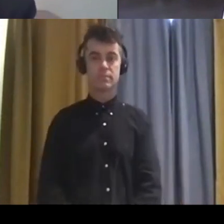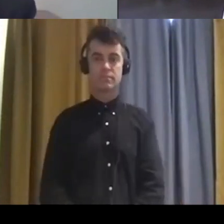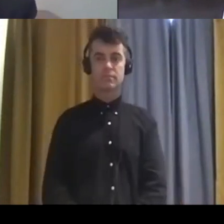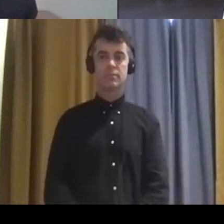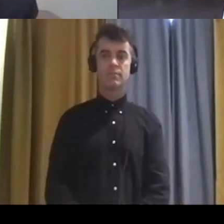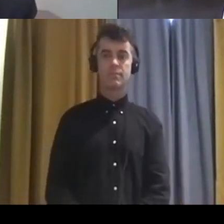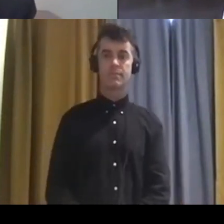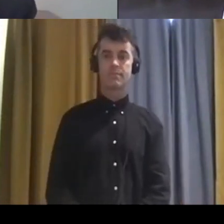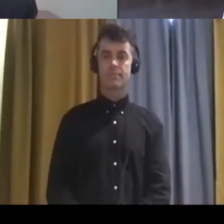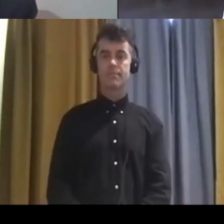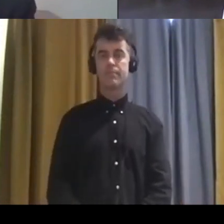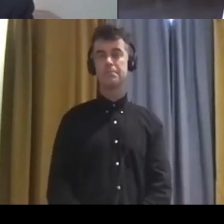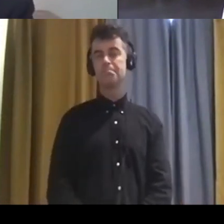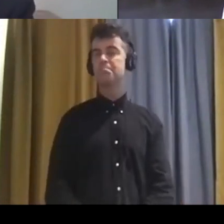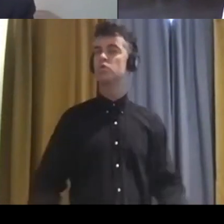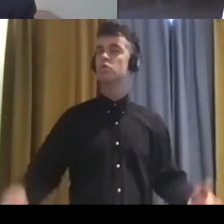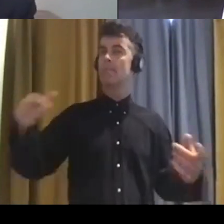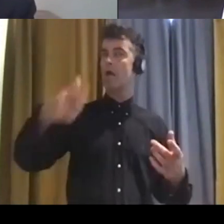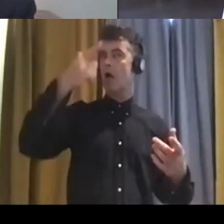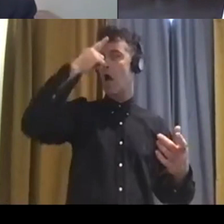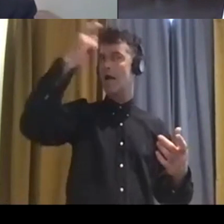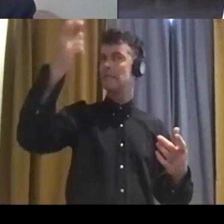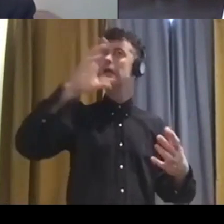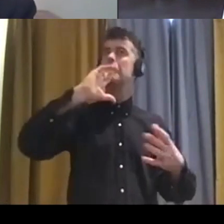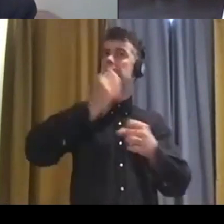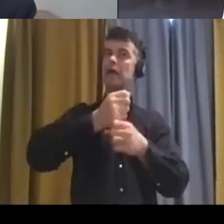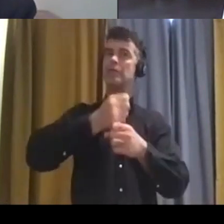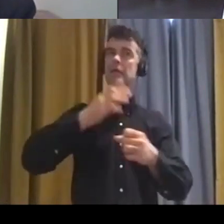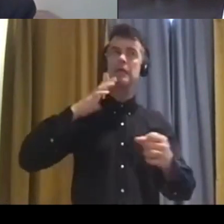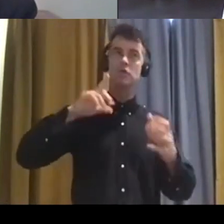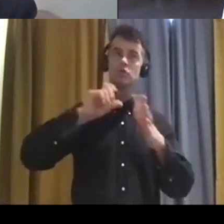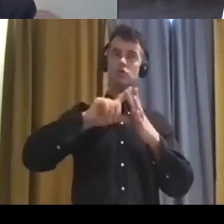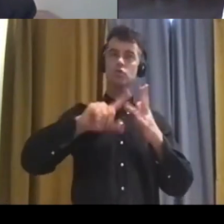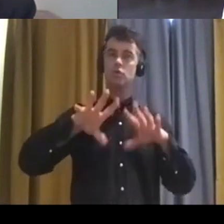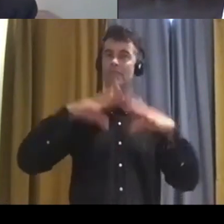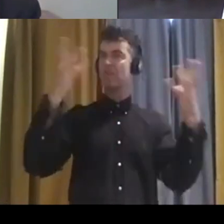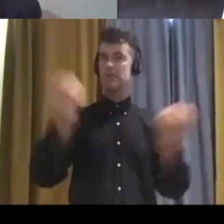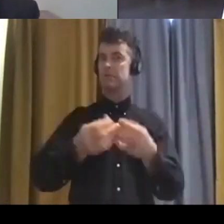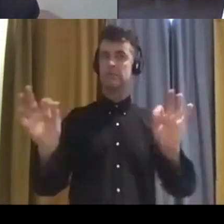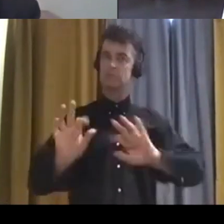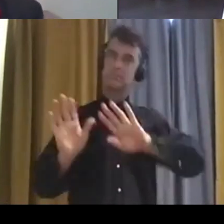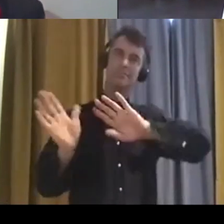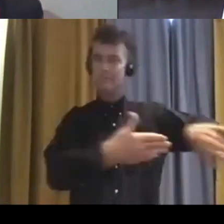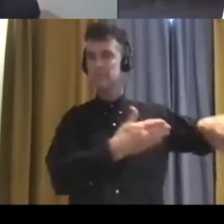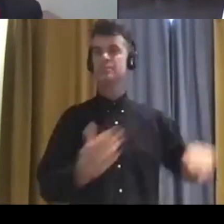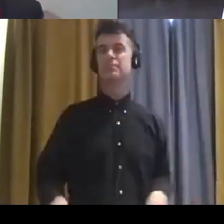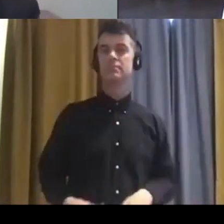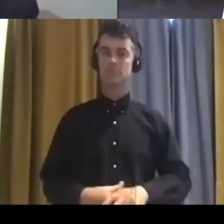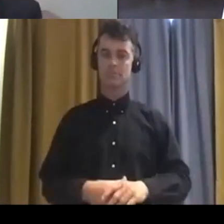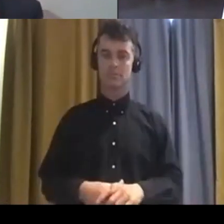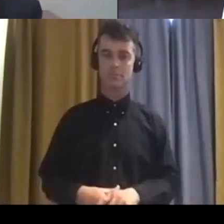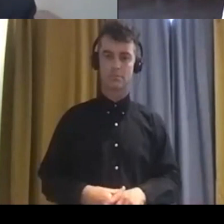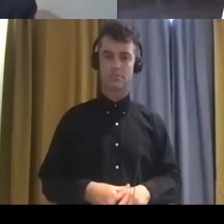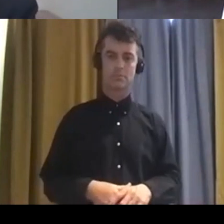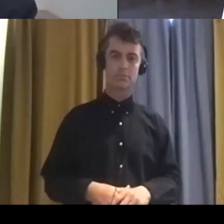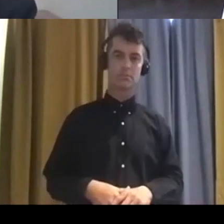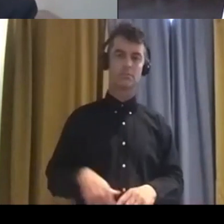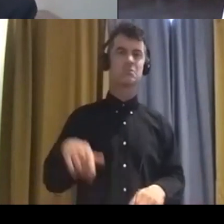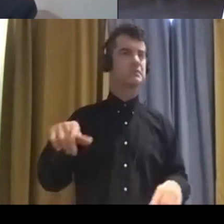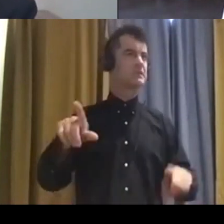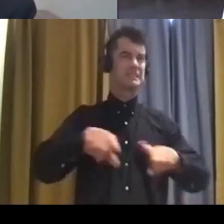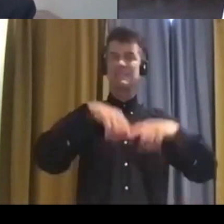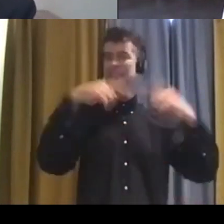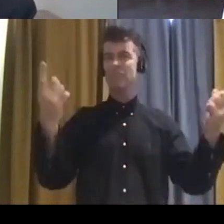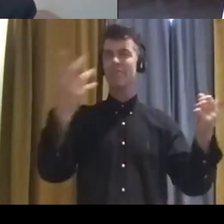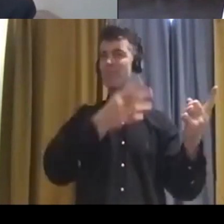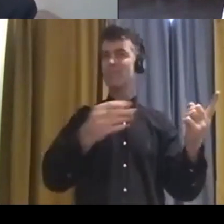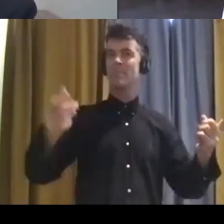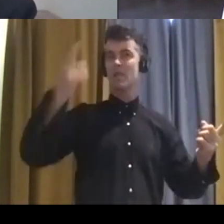this idea that this isn't sustainable financially. We know it is, we've seen it happen dozens